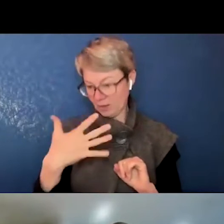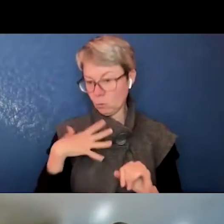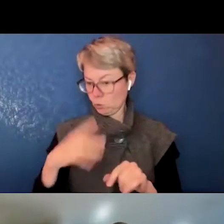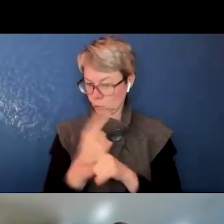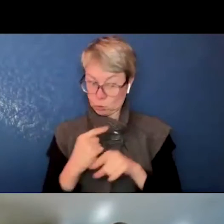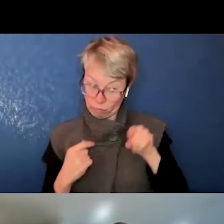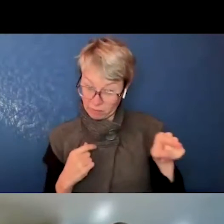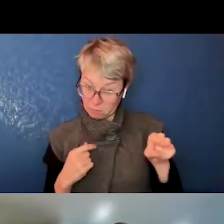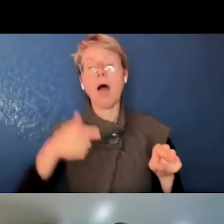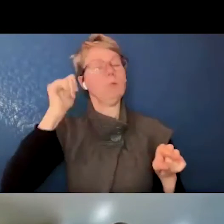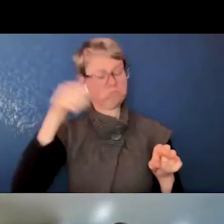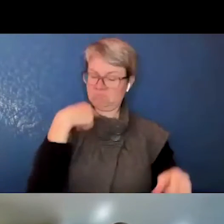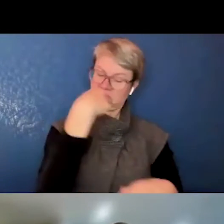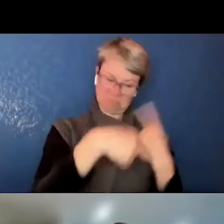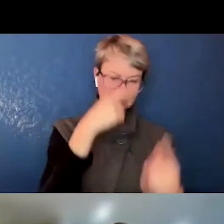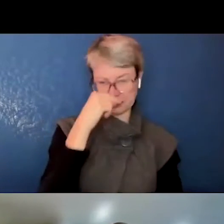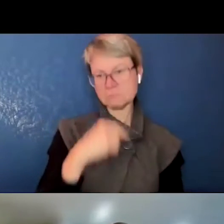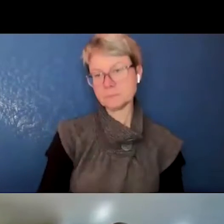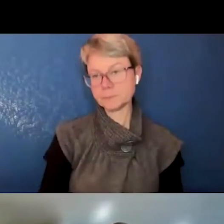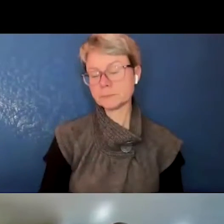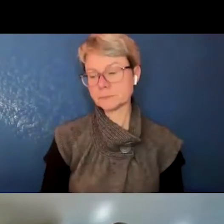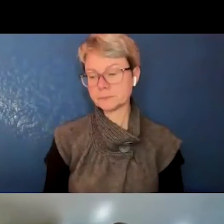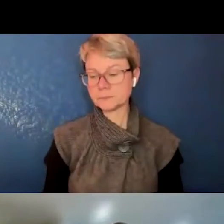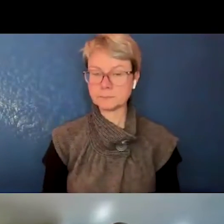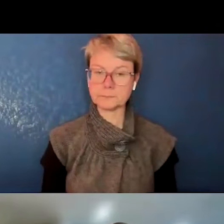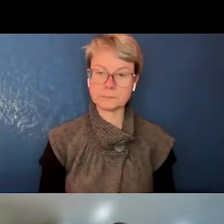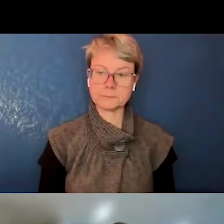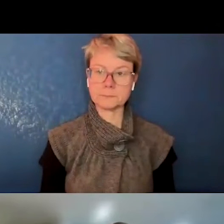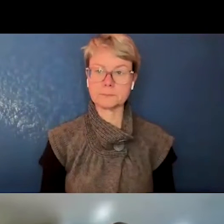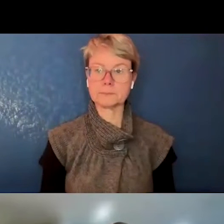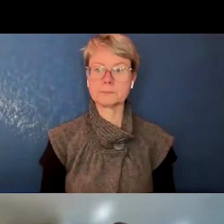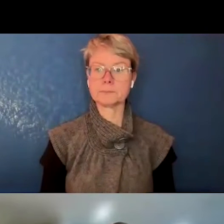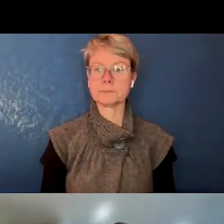you thank you everyone